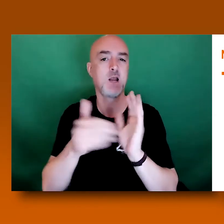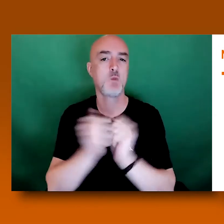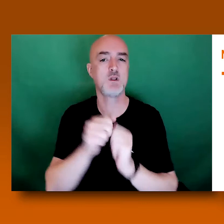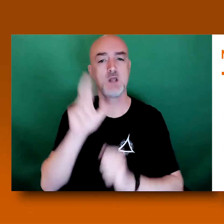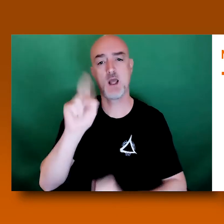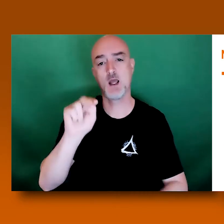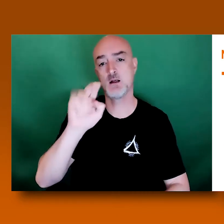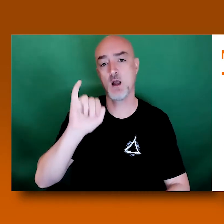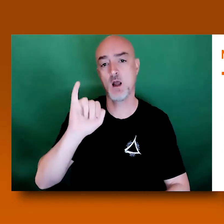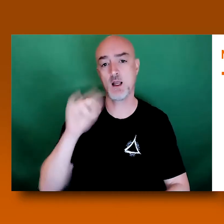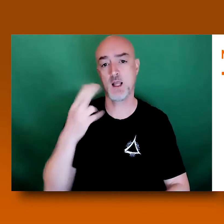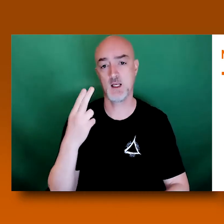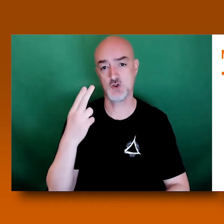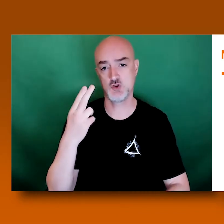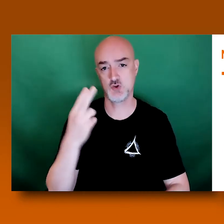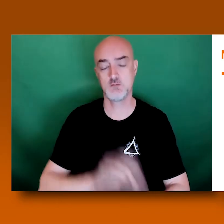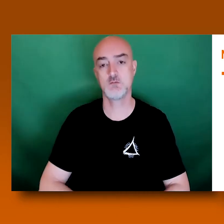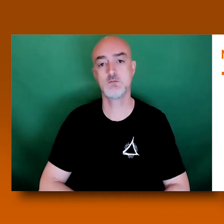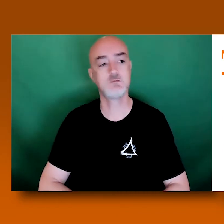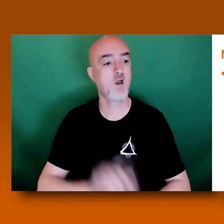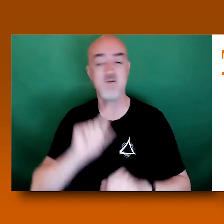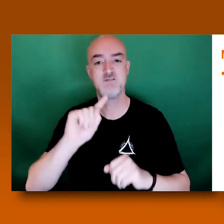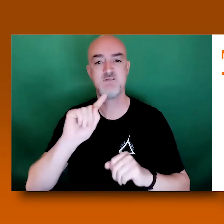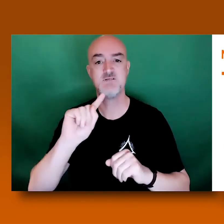So, we'll start again with NIH.